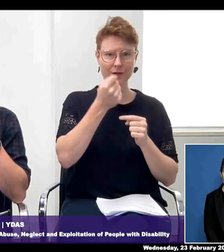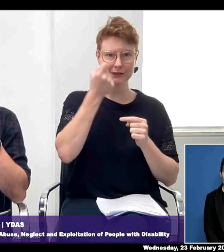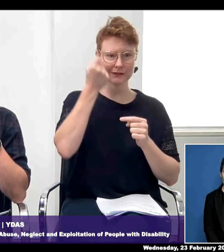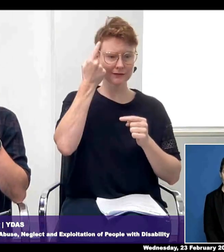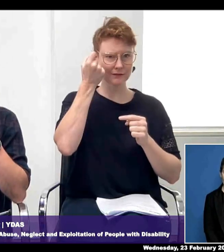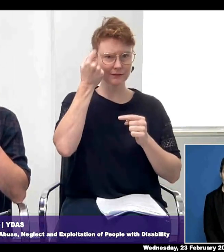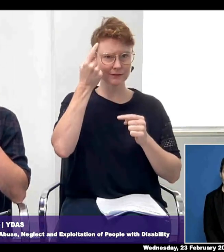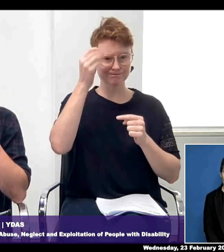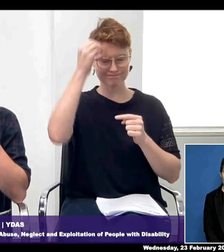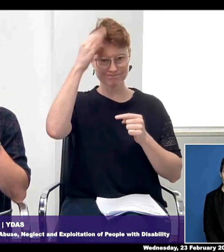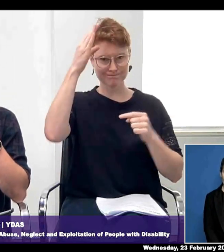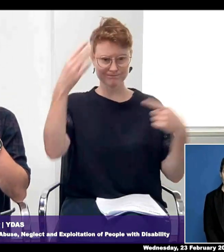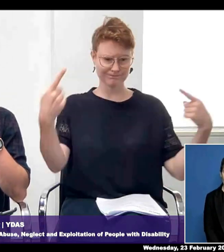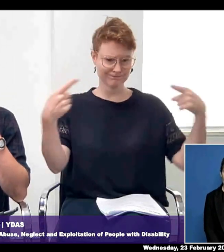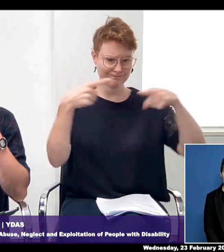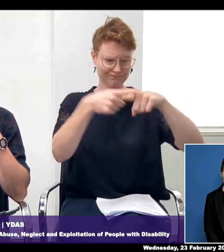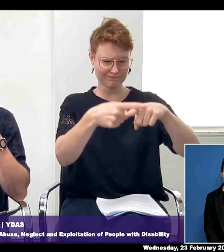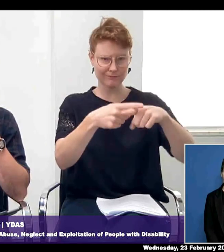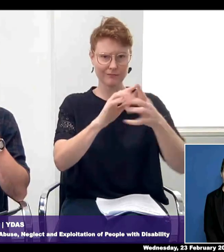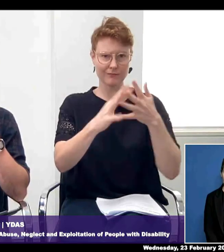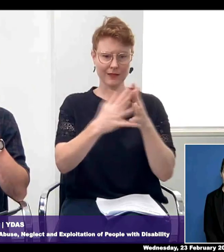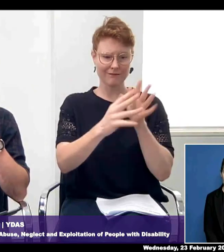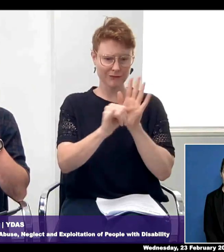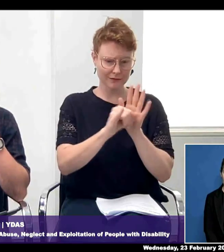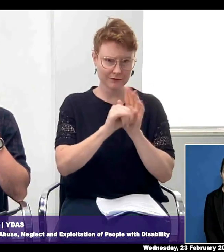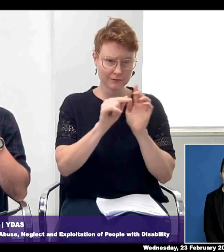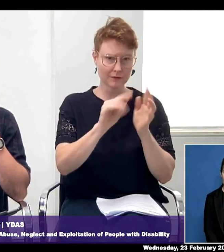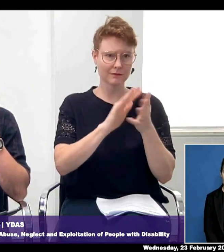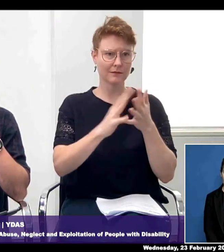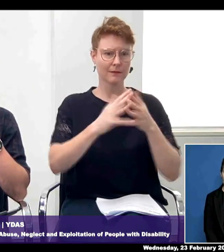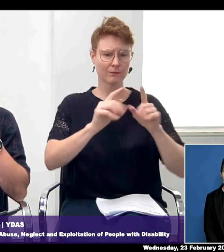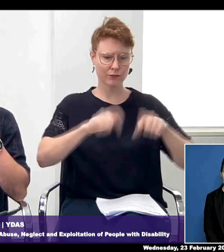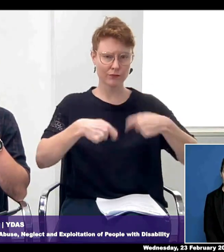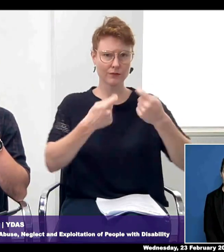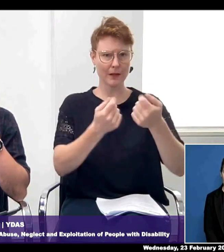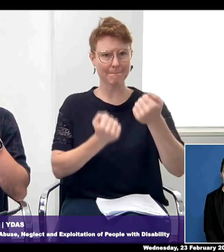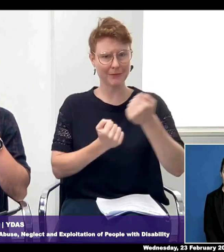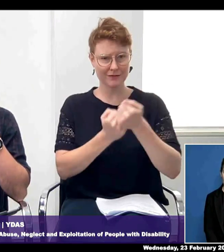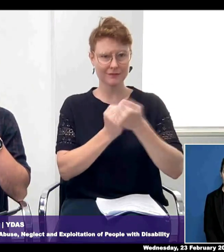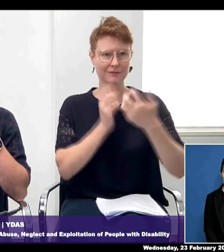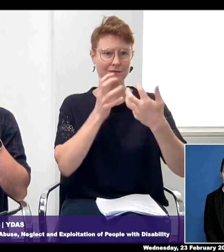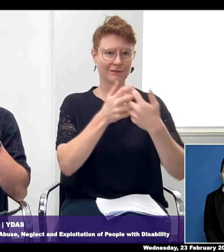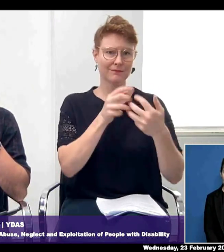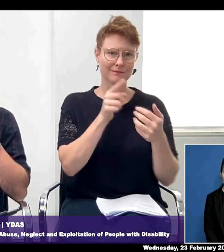We see that as crucial, that people have an understanding of being able to see these